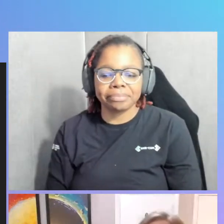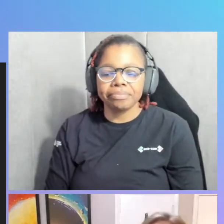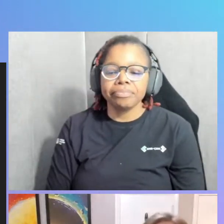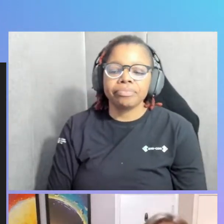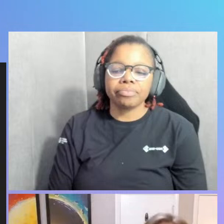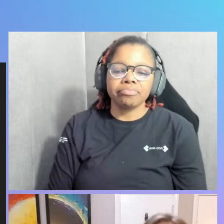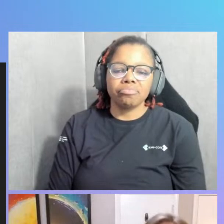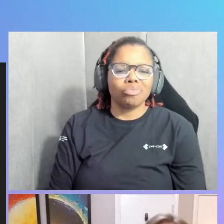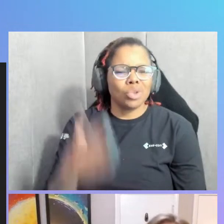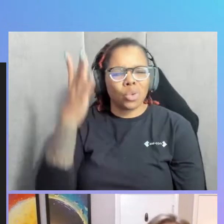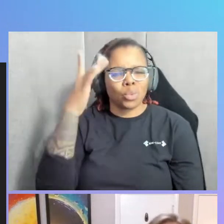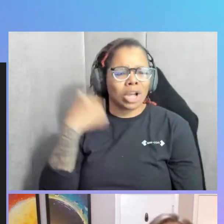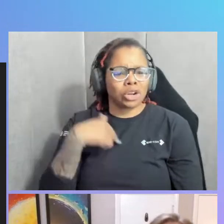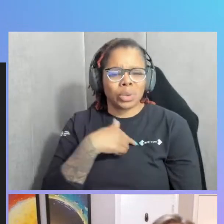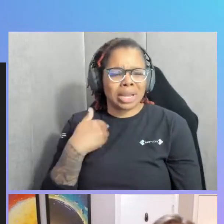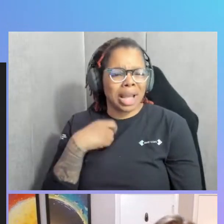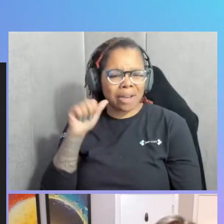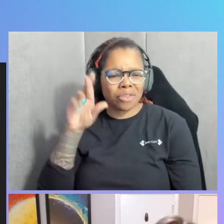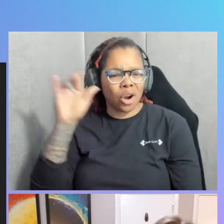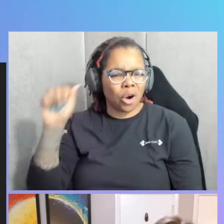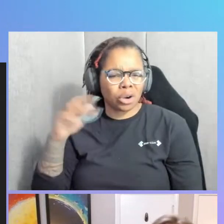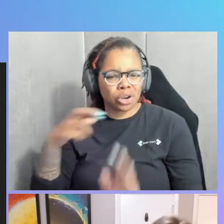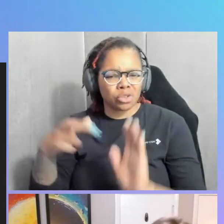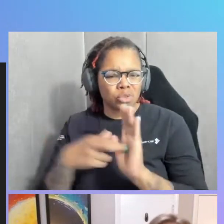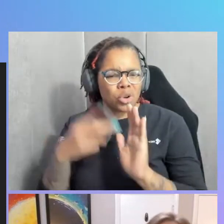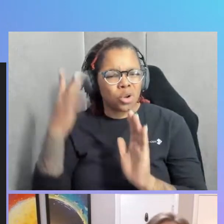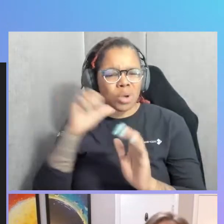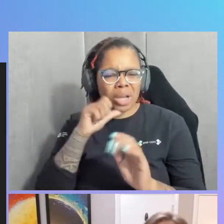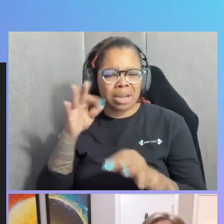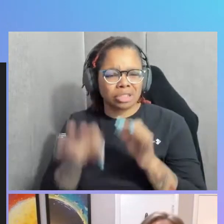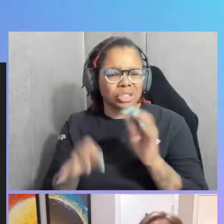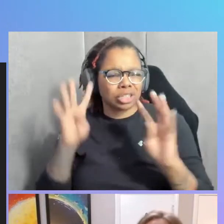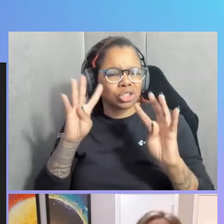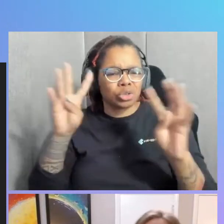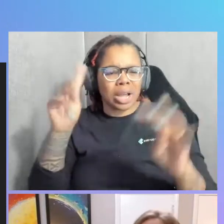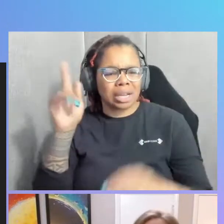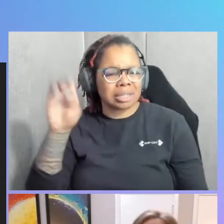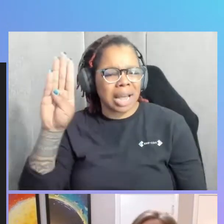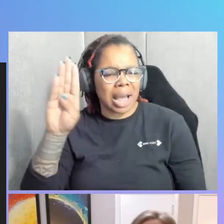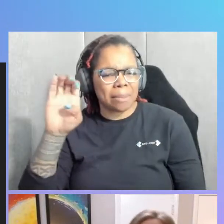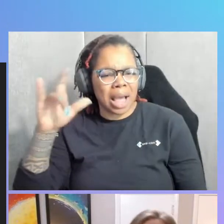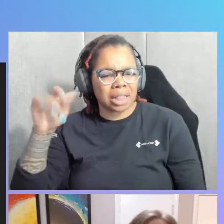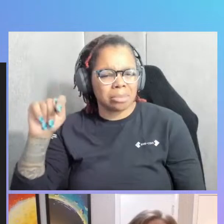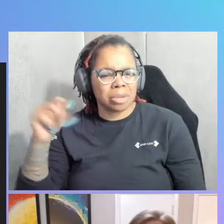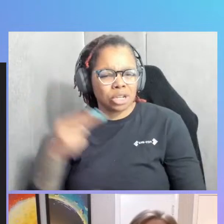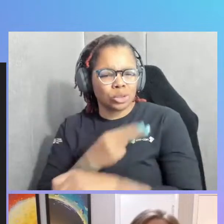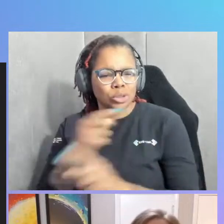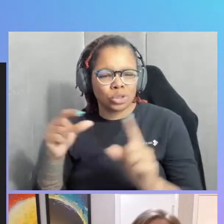even have Aria roles? Why wouldn't I just create a tab element using the word tab